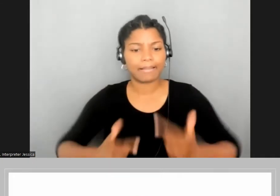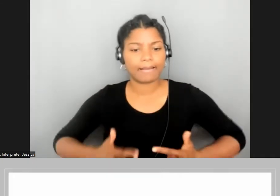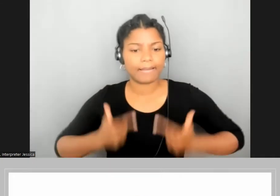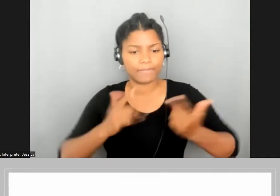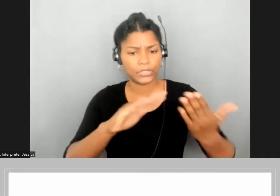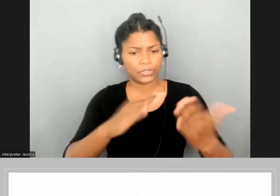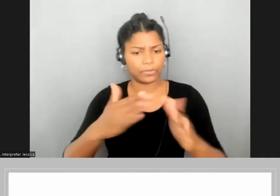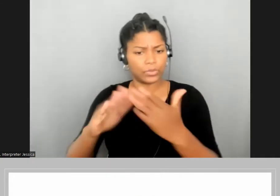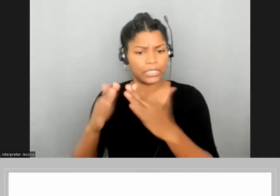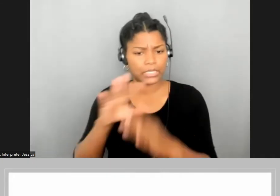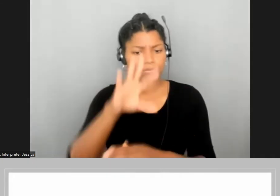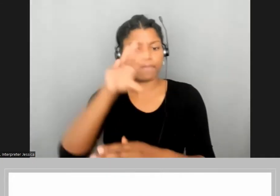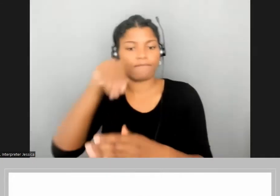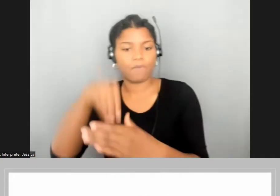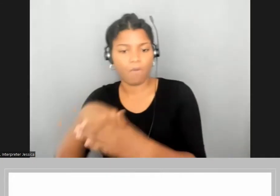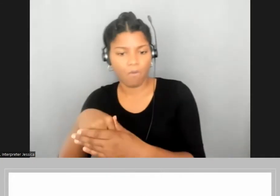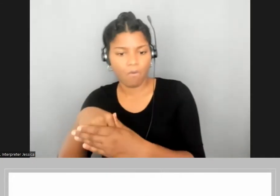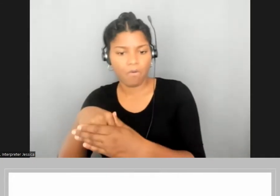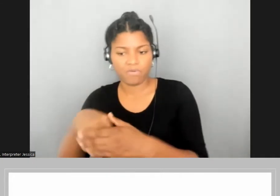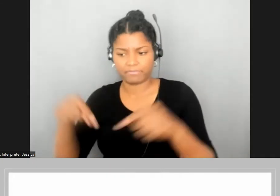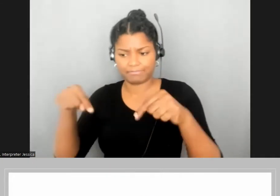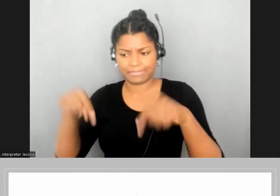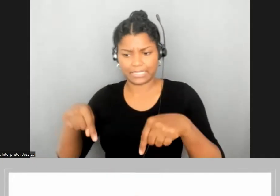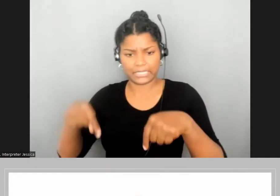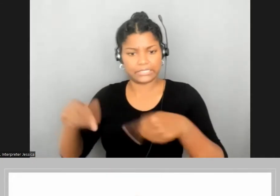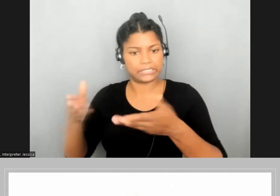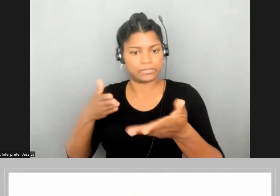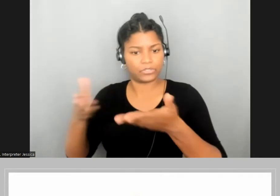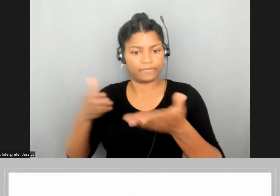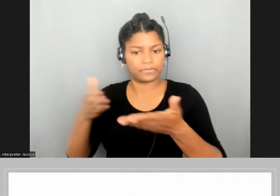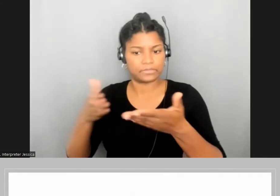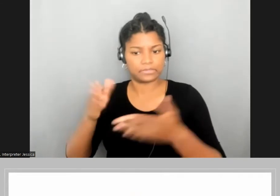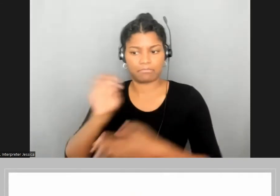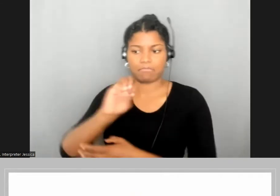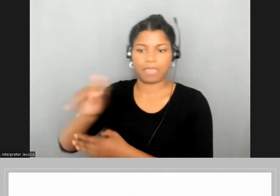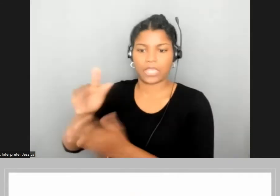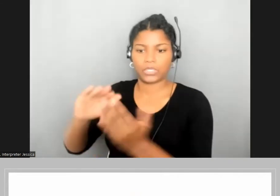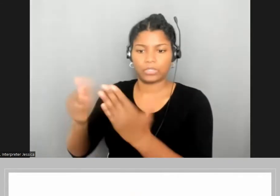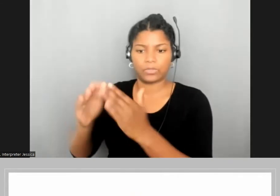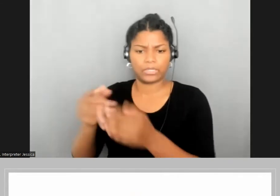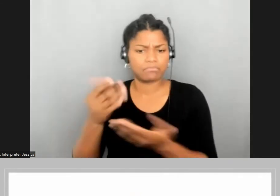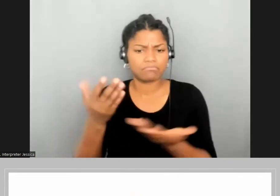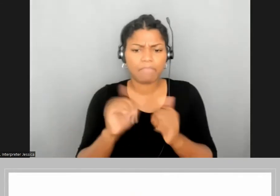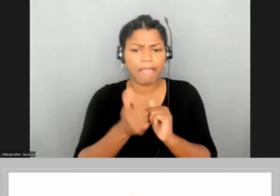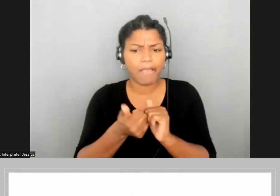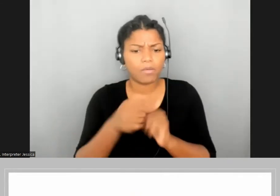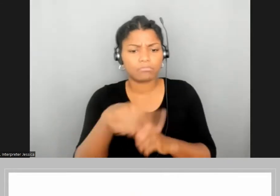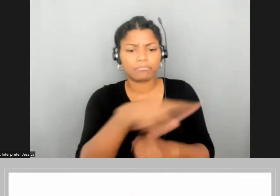in the design of […] Return to Community?